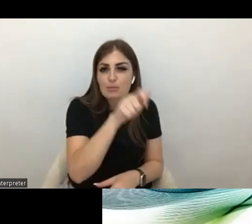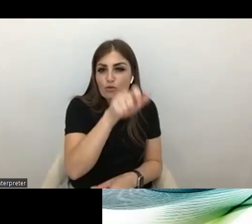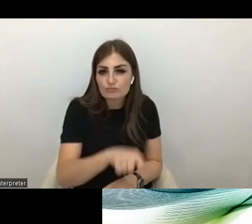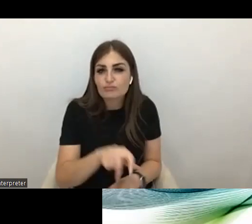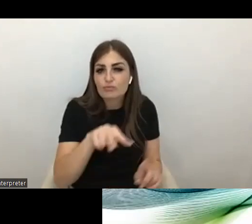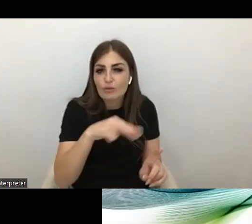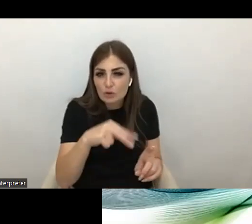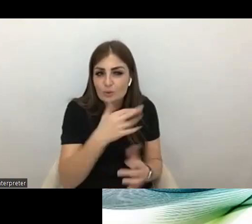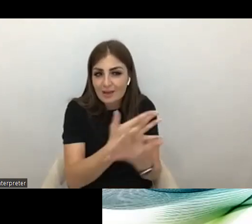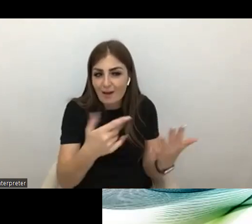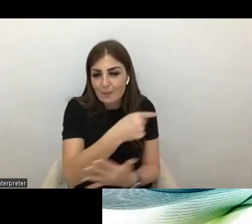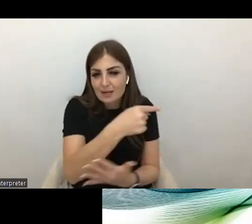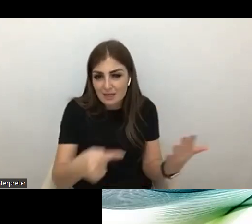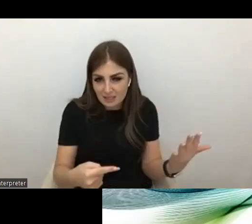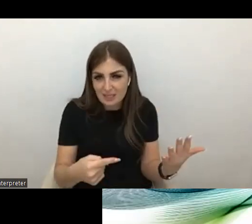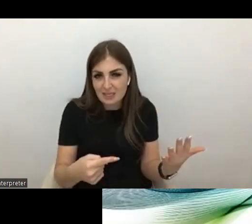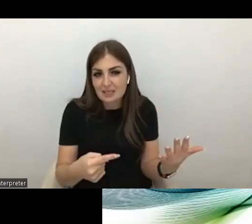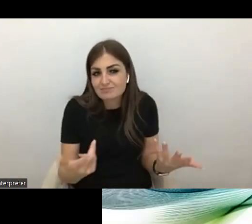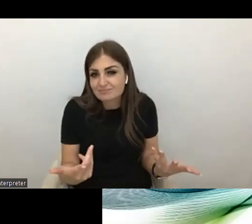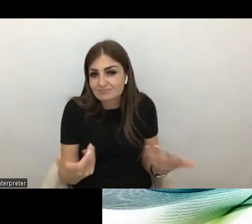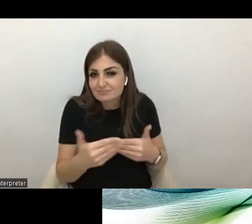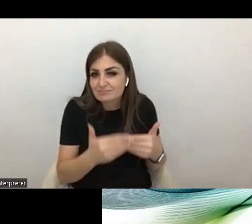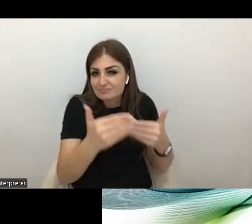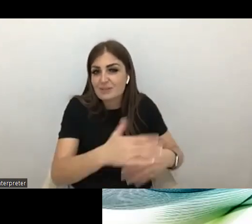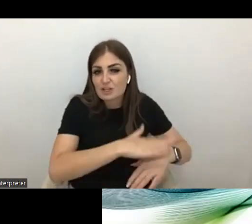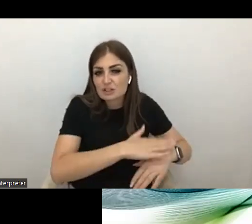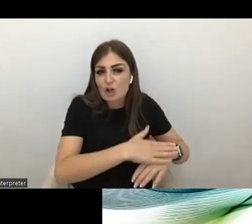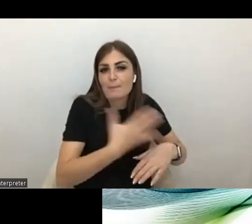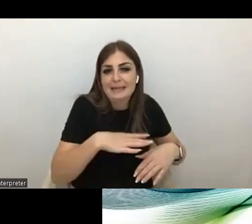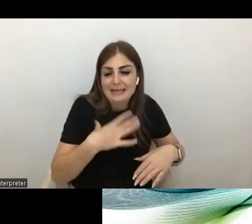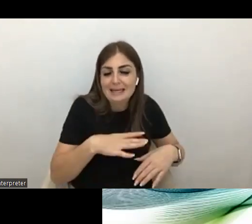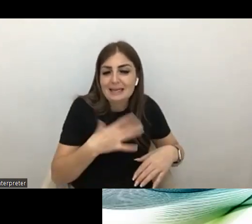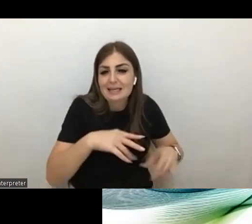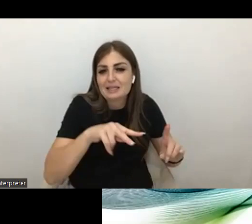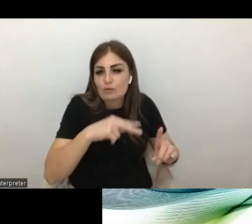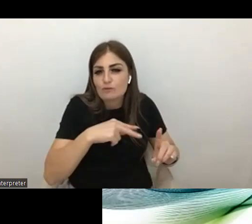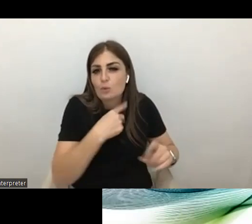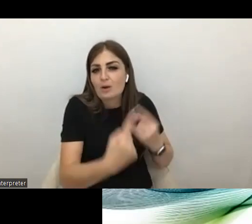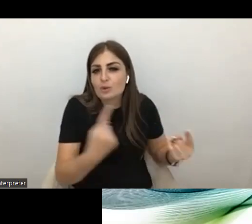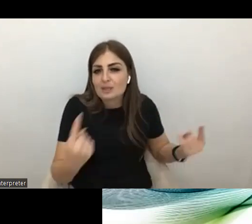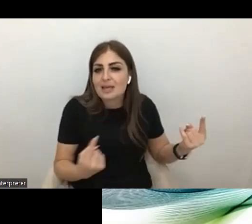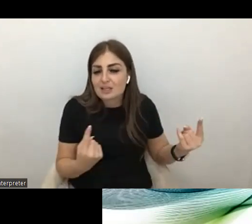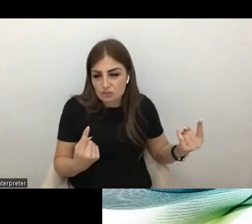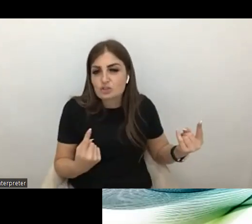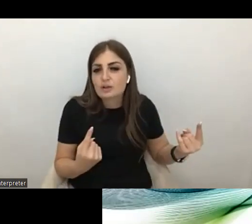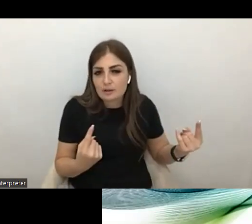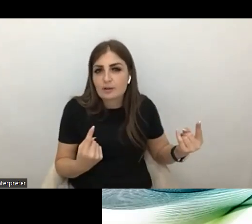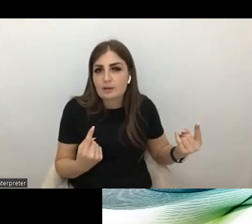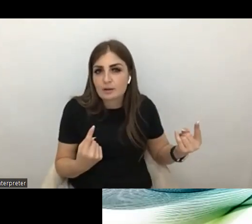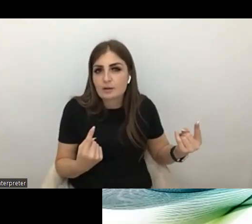is a decent amount of time that each Independent Expert Reviewer needs to spend on each matter.